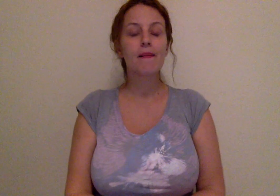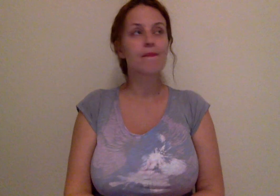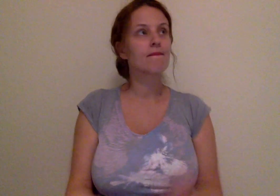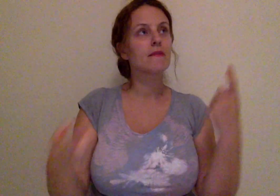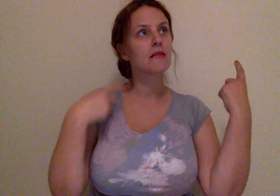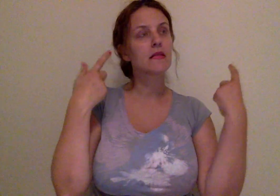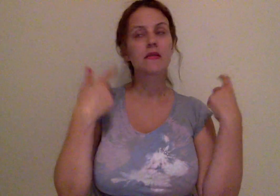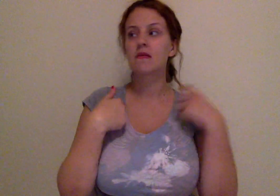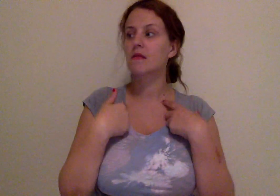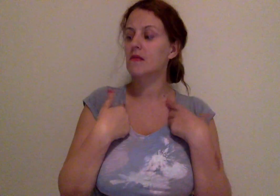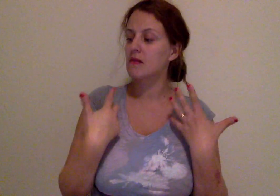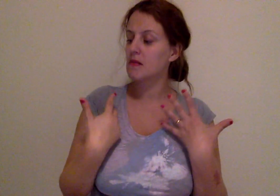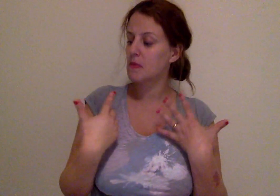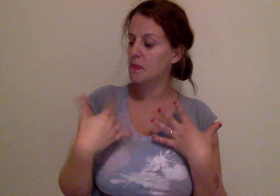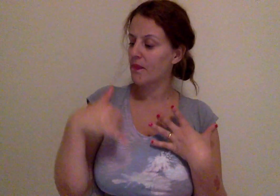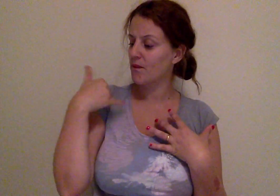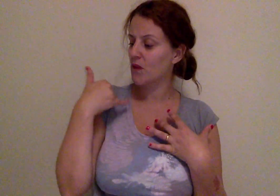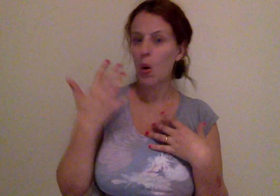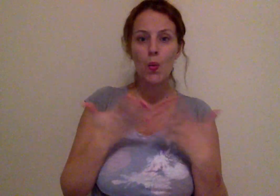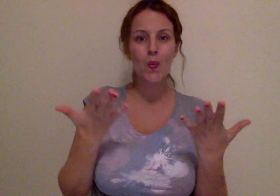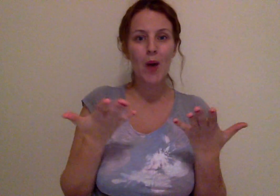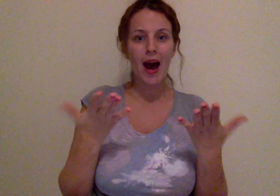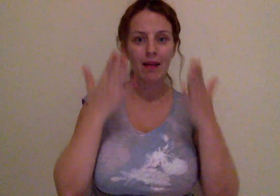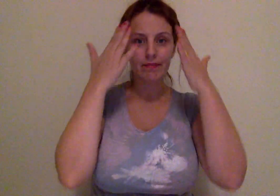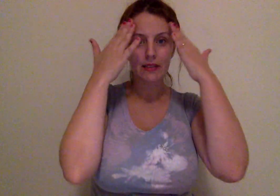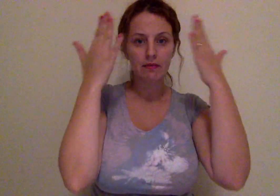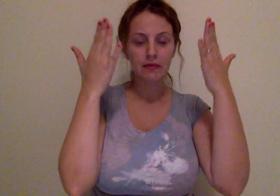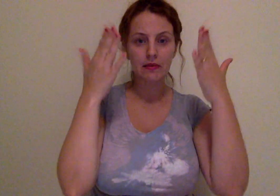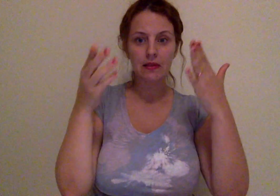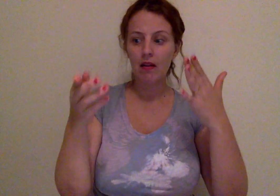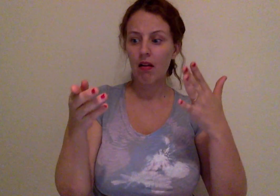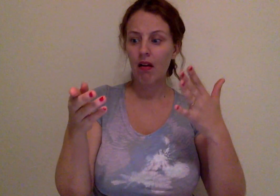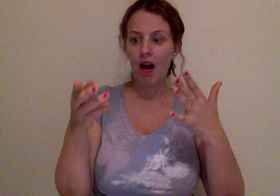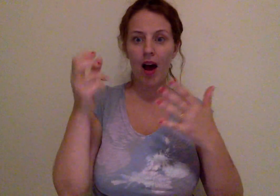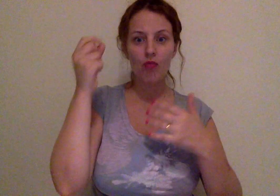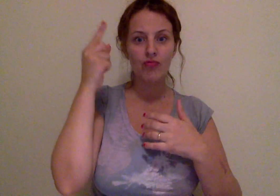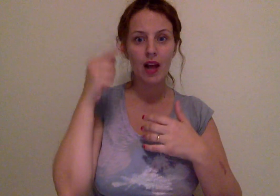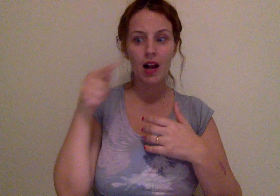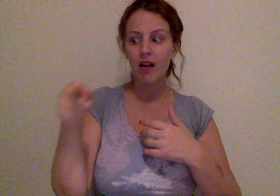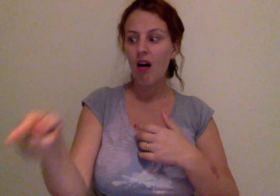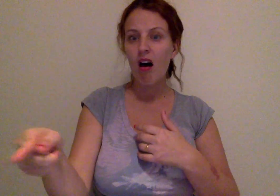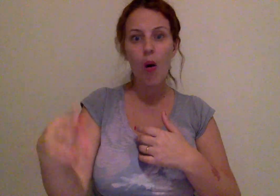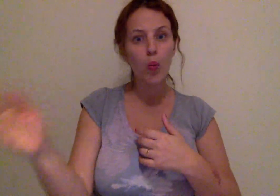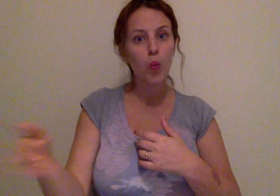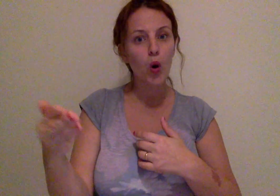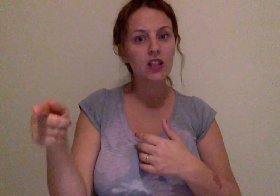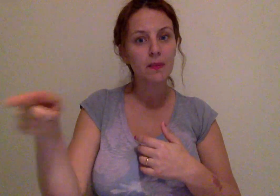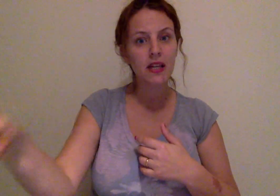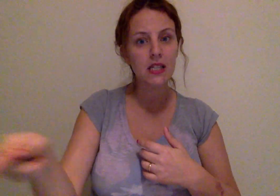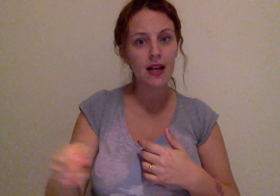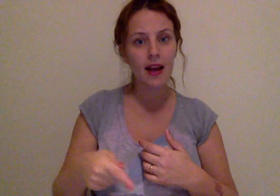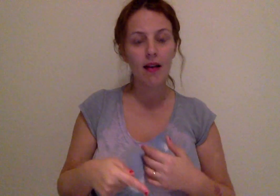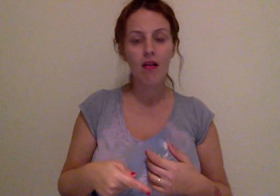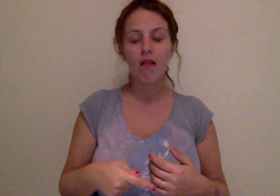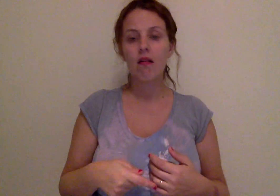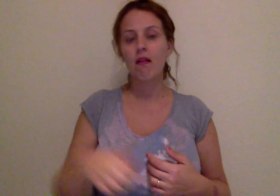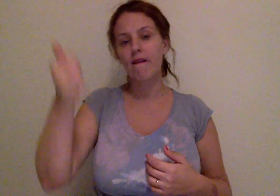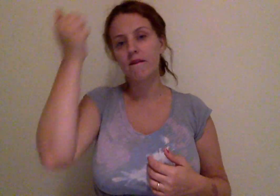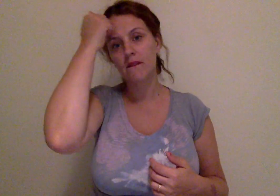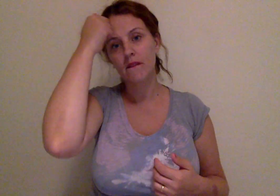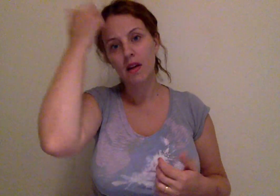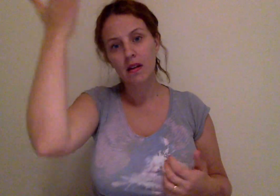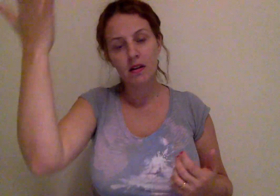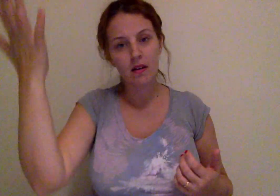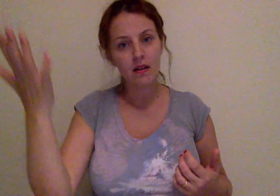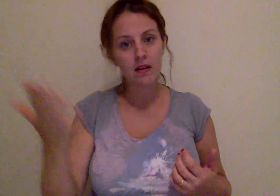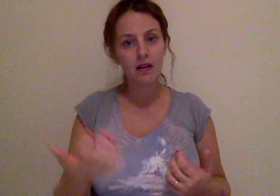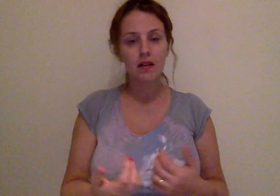Wonder, phone where, don't know, realise washing machine, idiot.